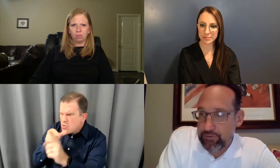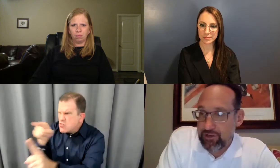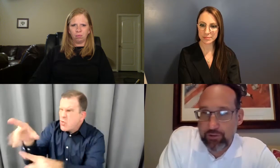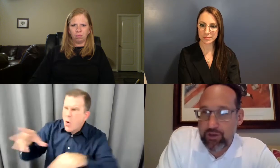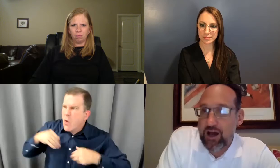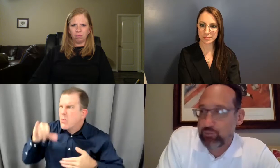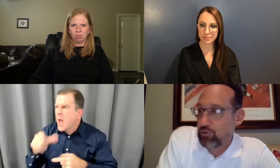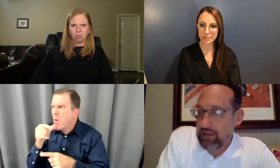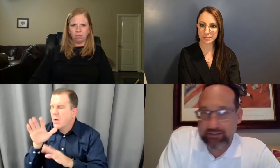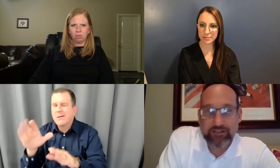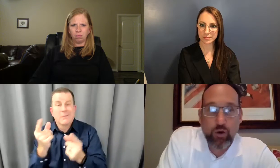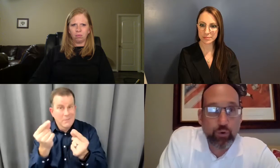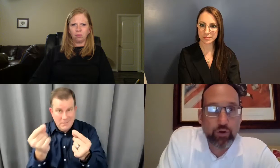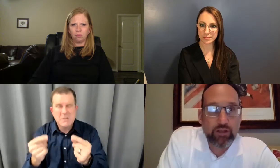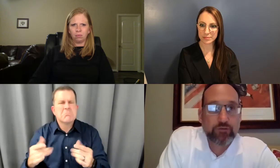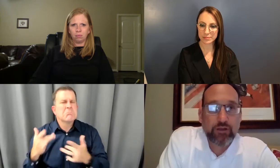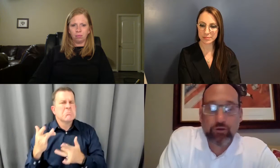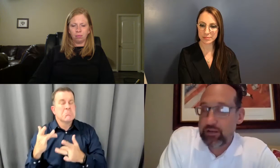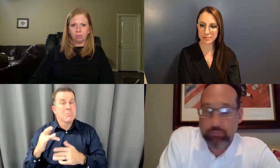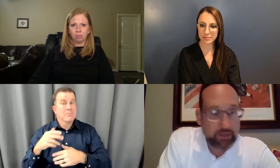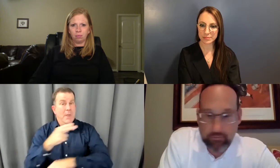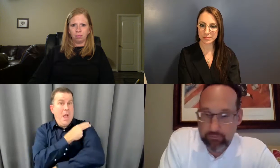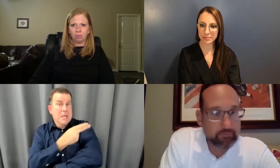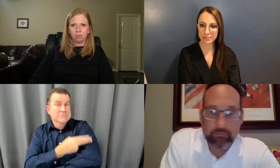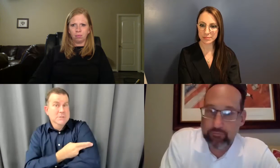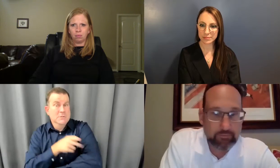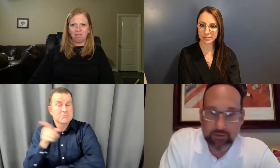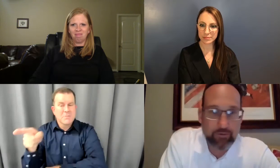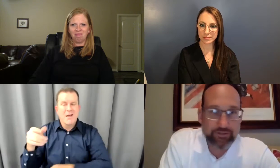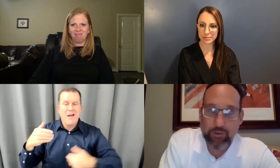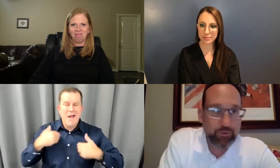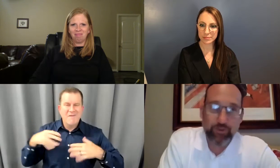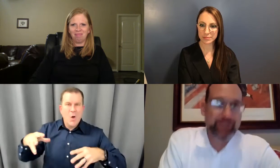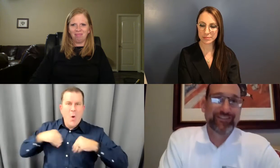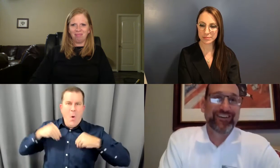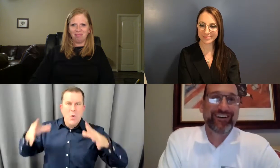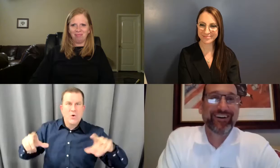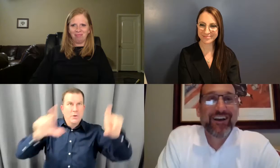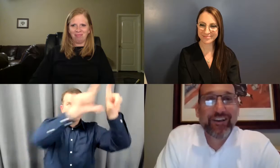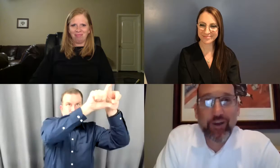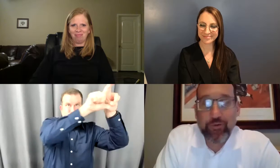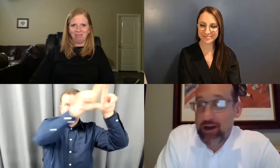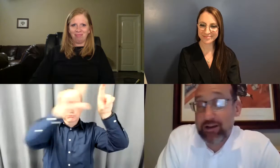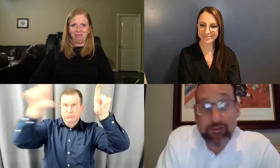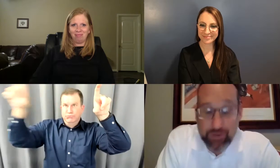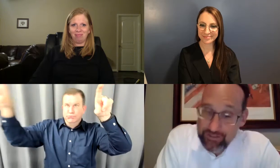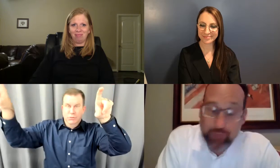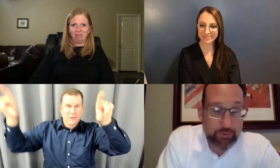generally the hospital has its owner in great big letters on the building. I'm giving an example,